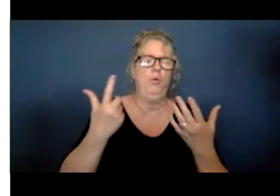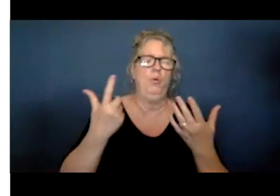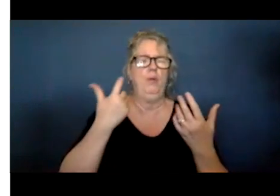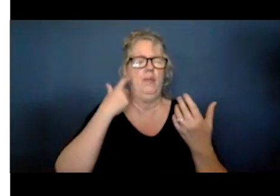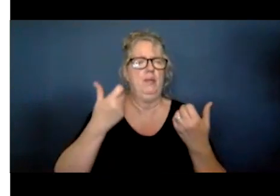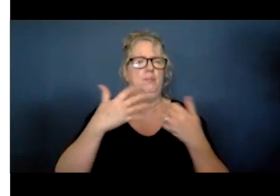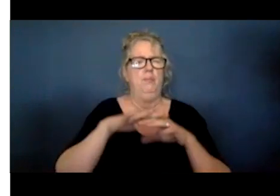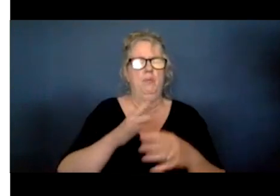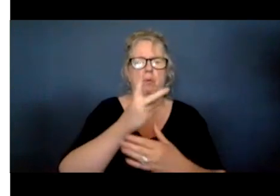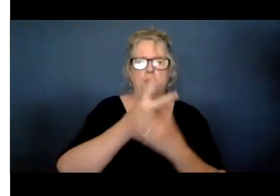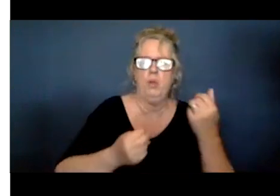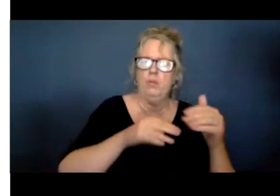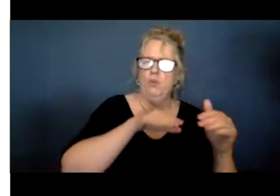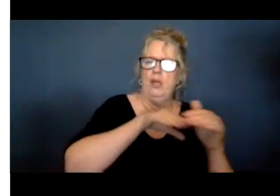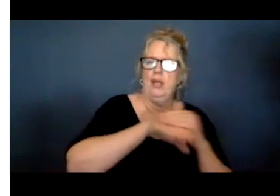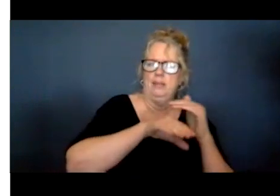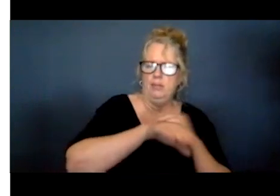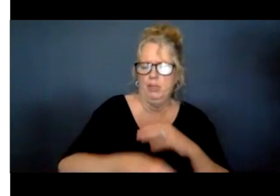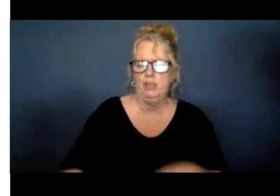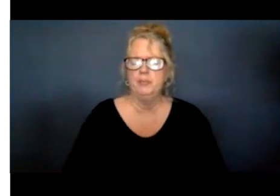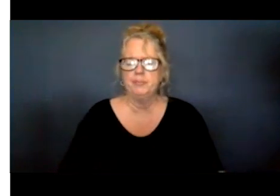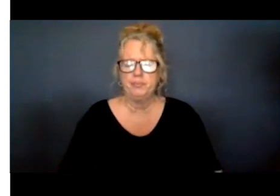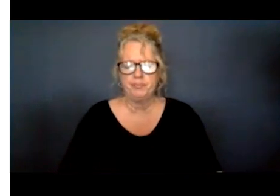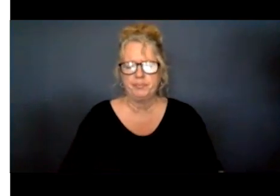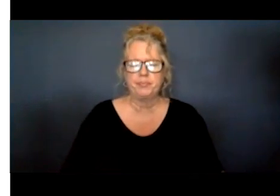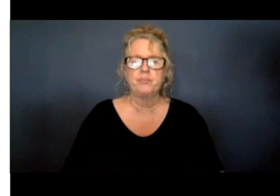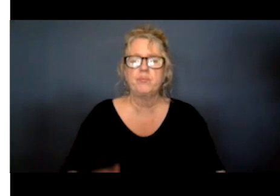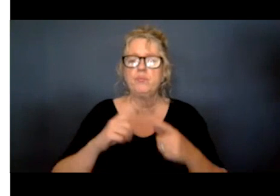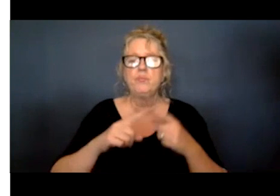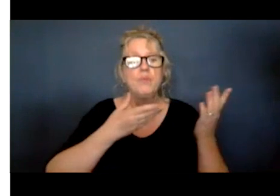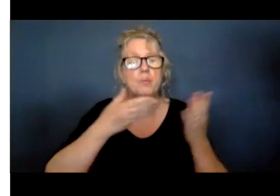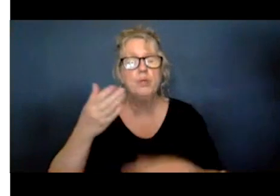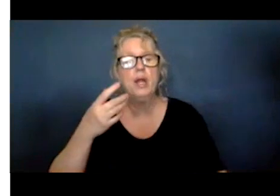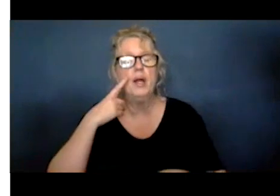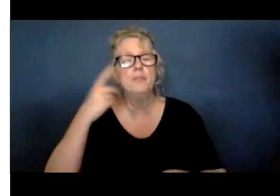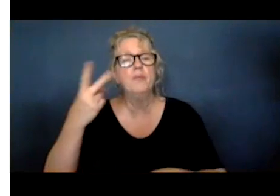built-in accessibility features. Consider bringing in vocational rehabilitation